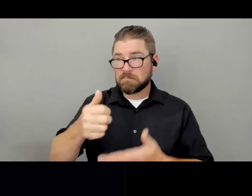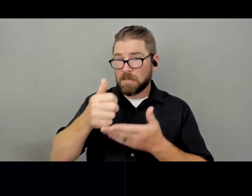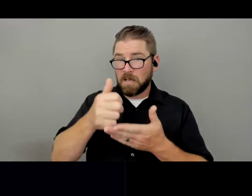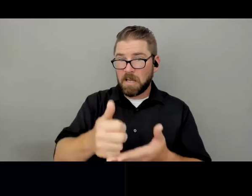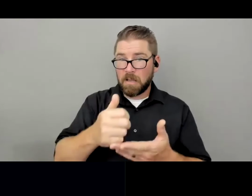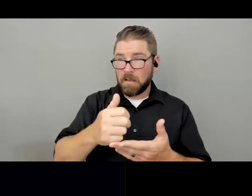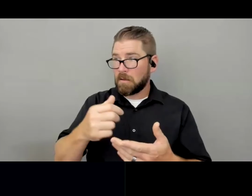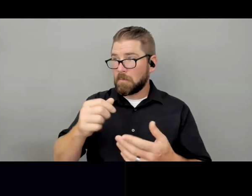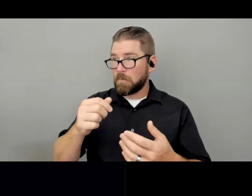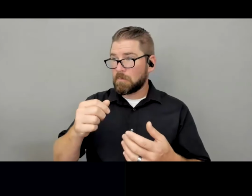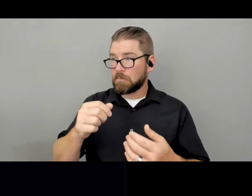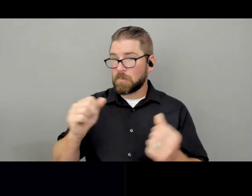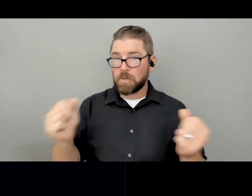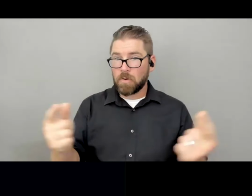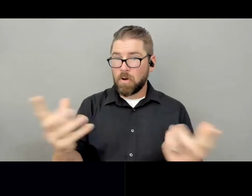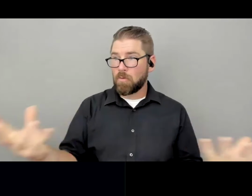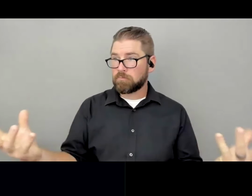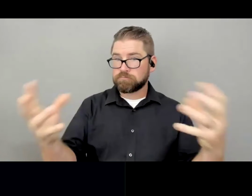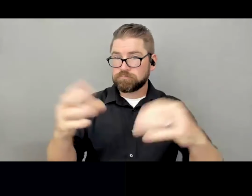So Canvas will be great from someone,